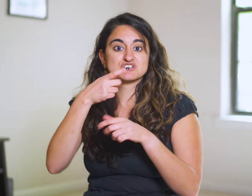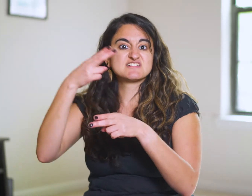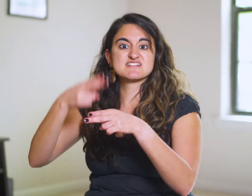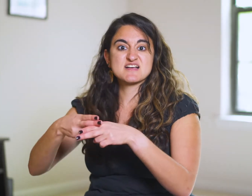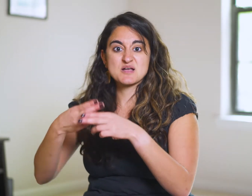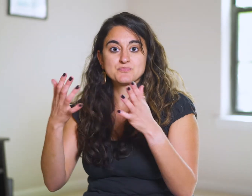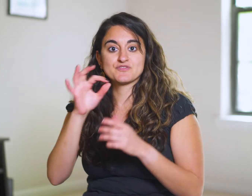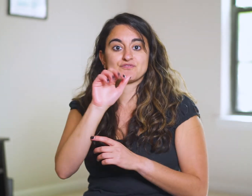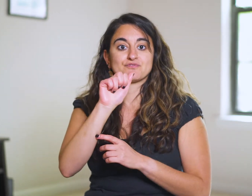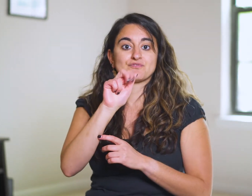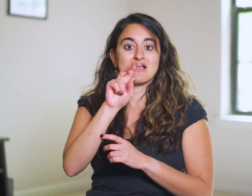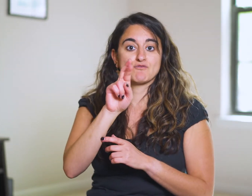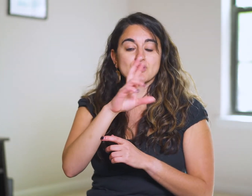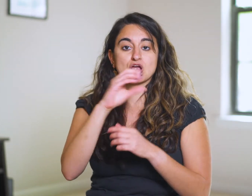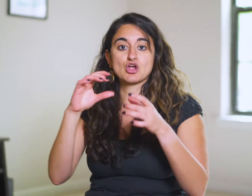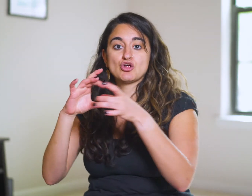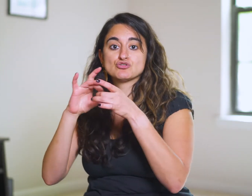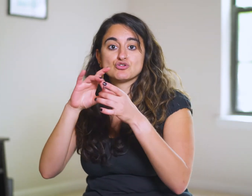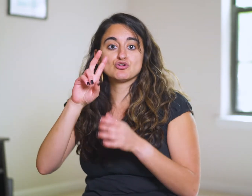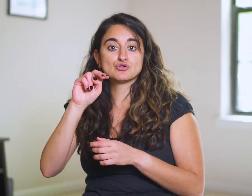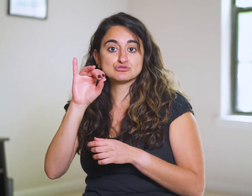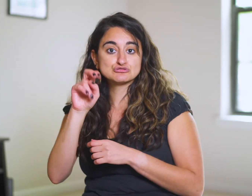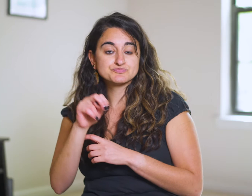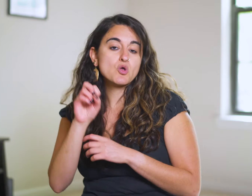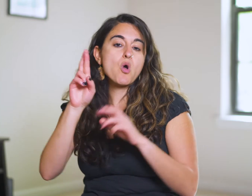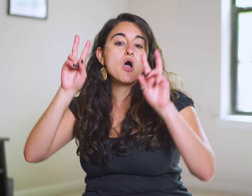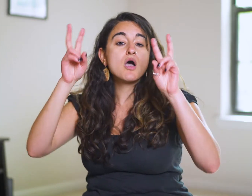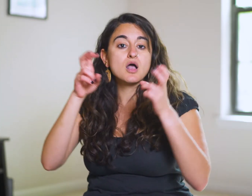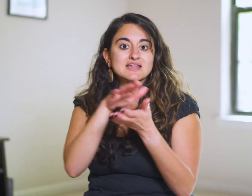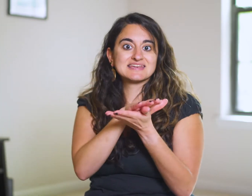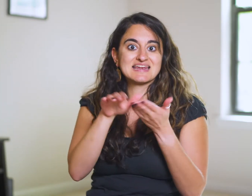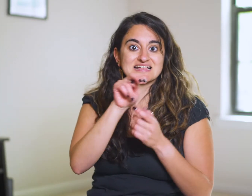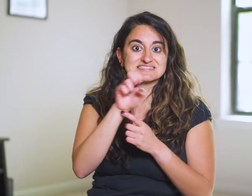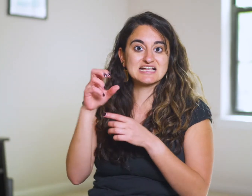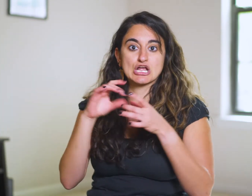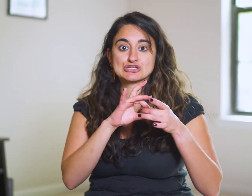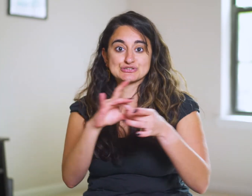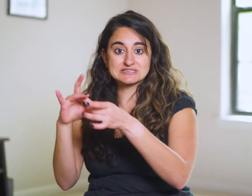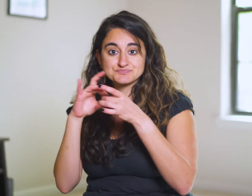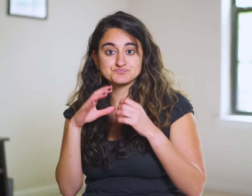which he names favor and union—or kindness and unity—